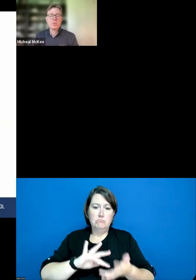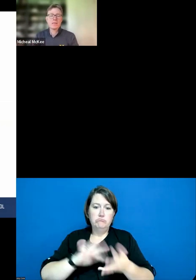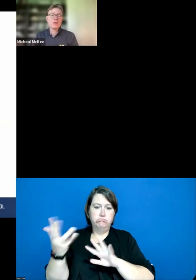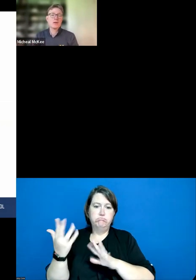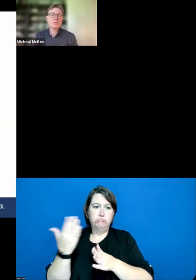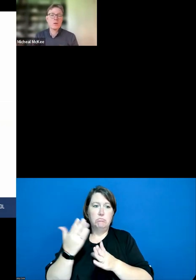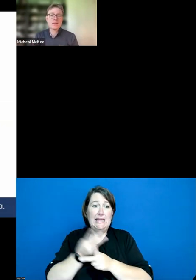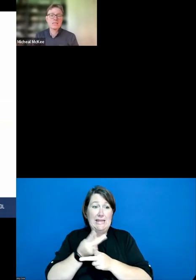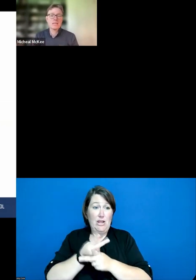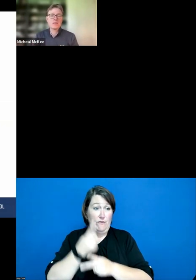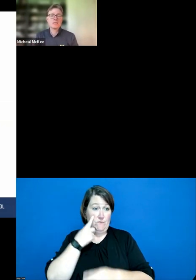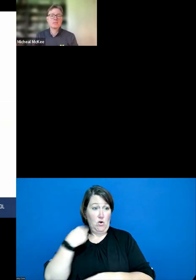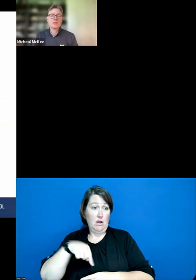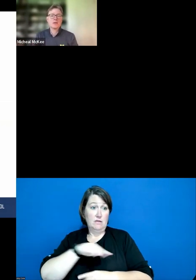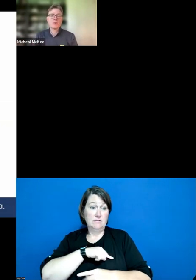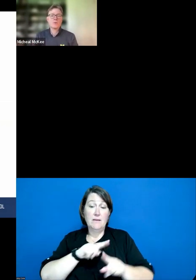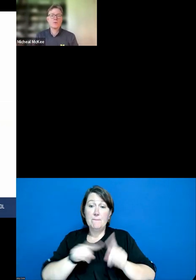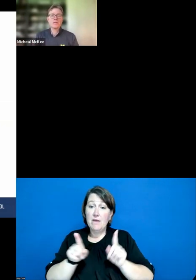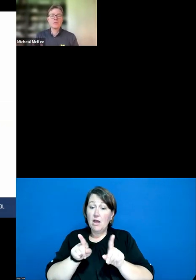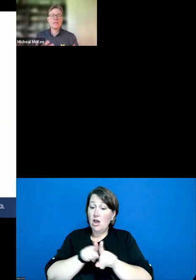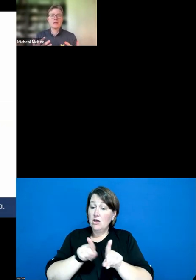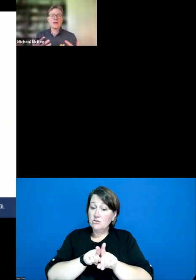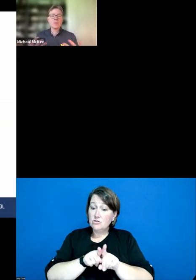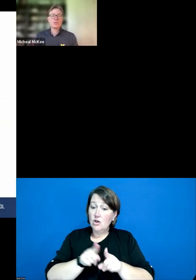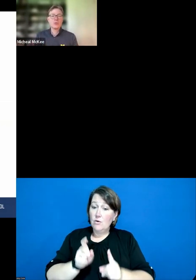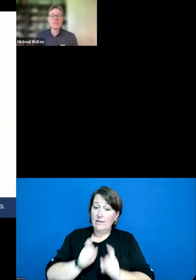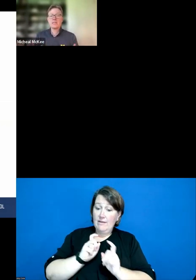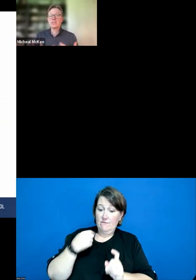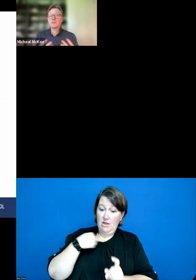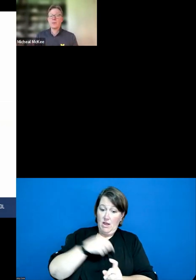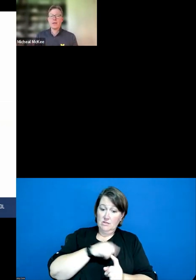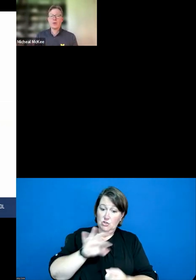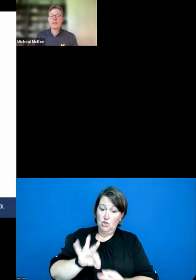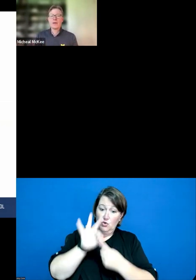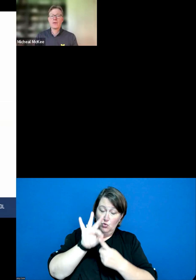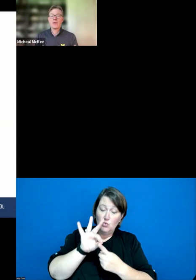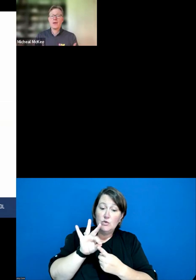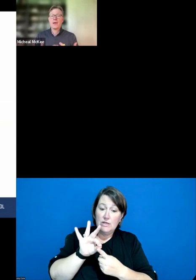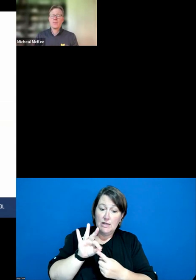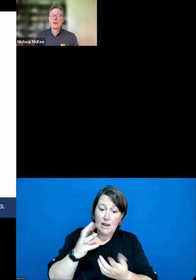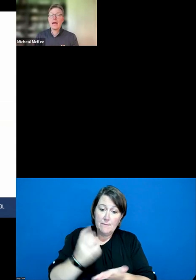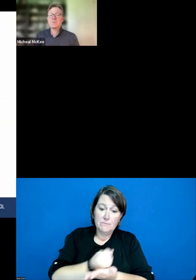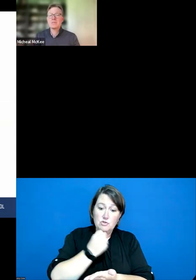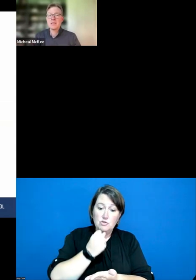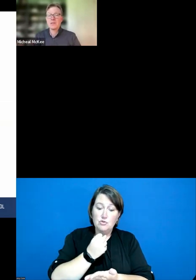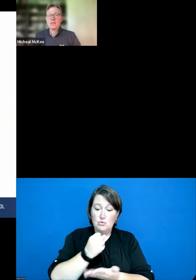but it also has given us a real unique opportunity, disrupt healthcare and perhaps even